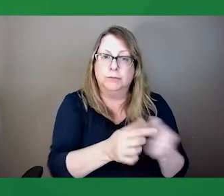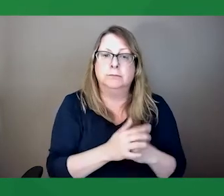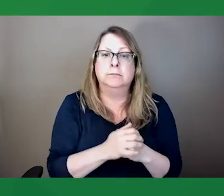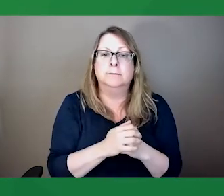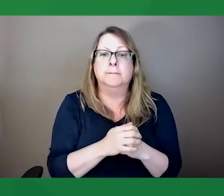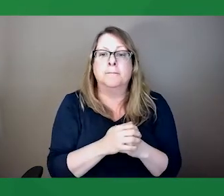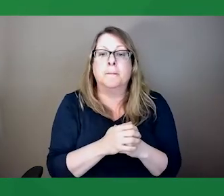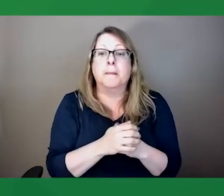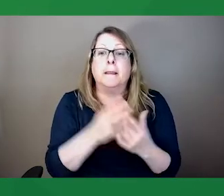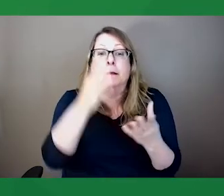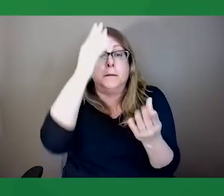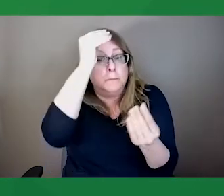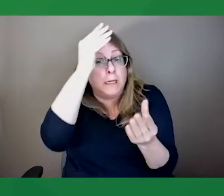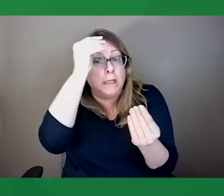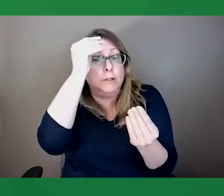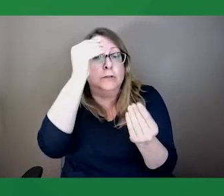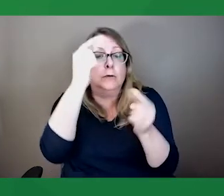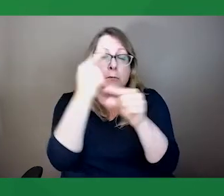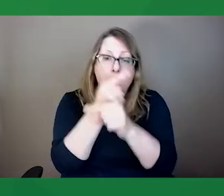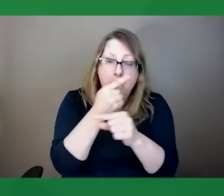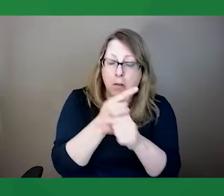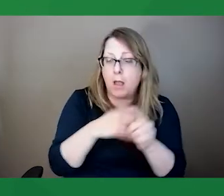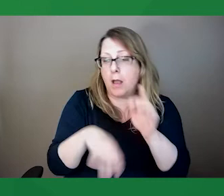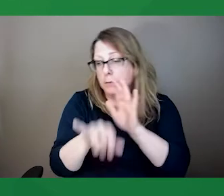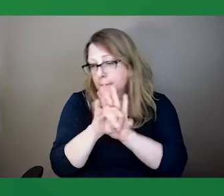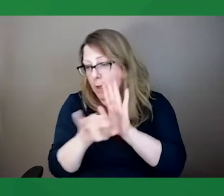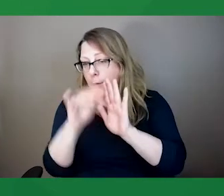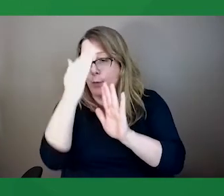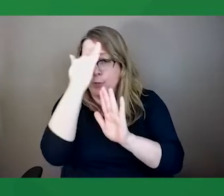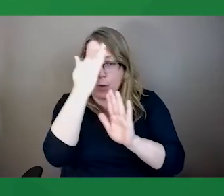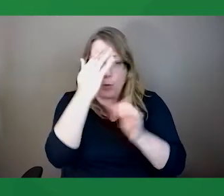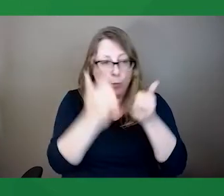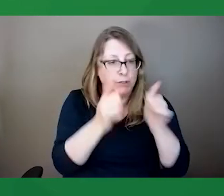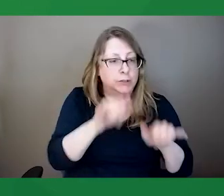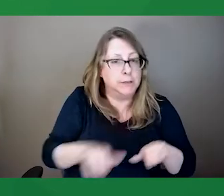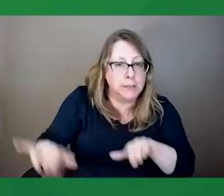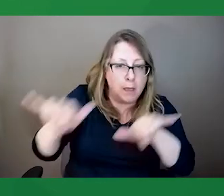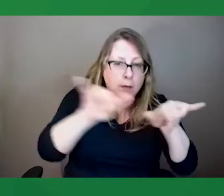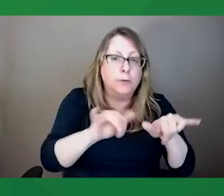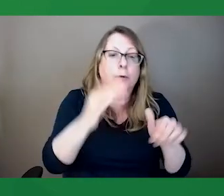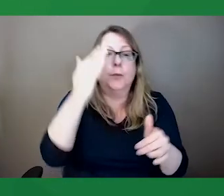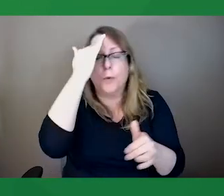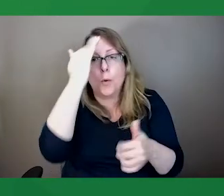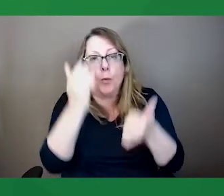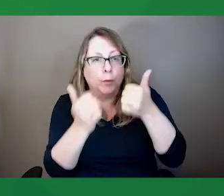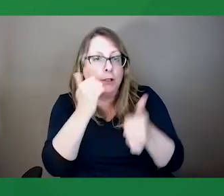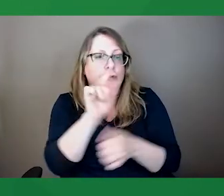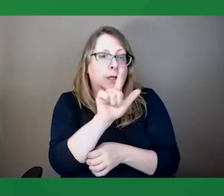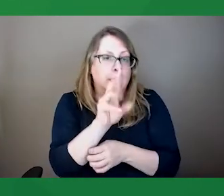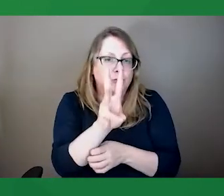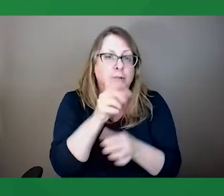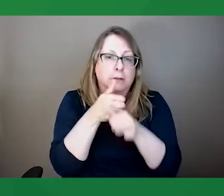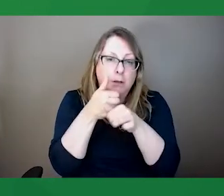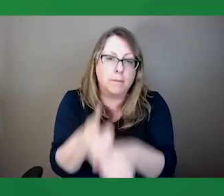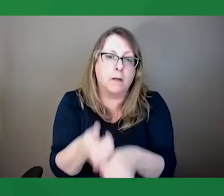after the information has been properly identified in terms of the standards and the legislation to comply with,